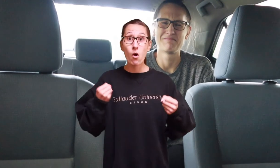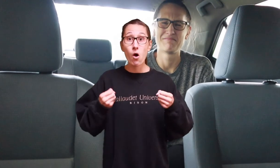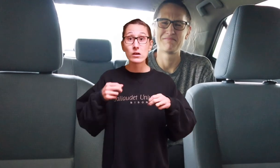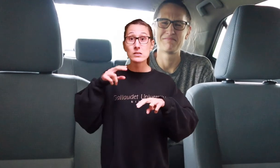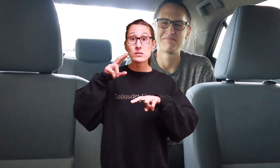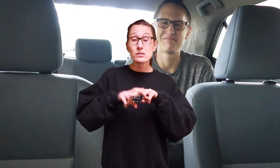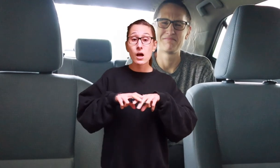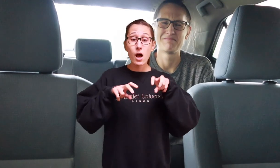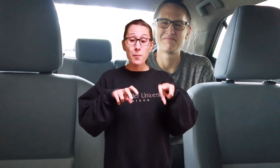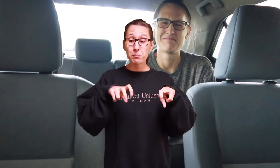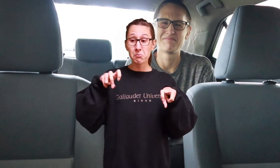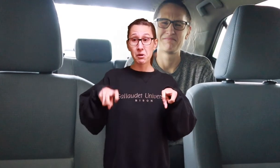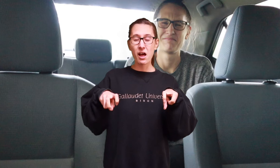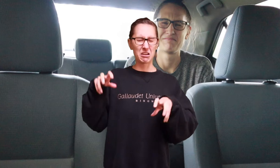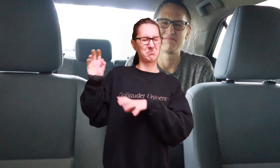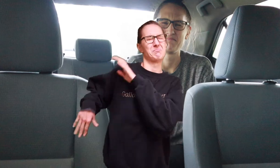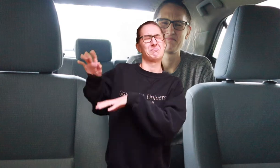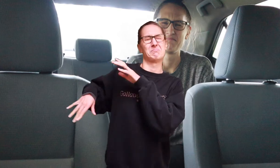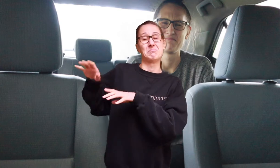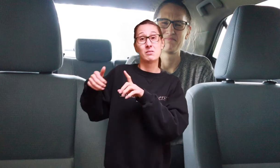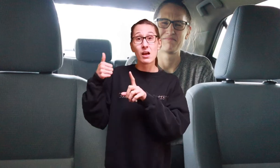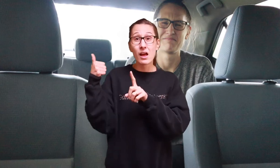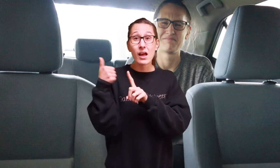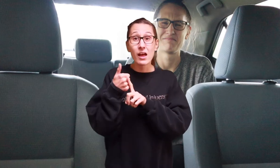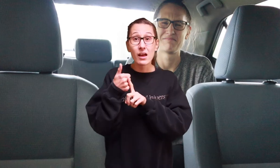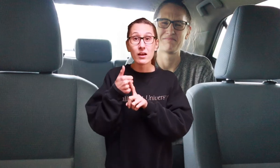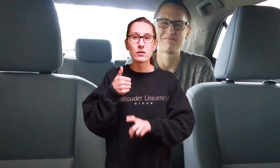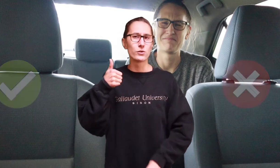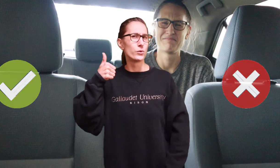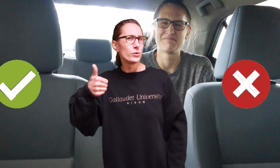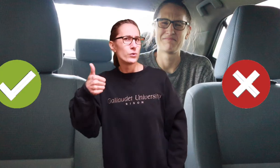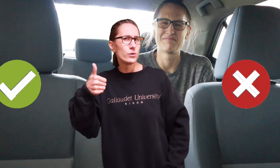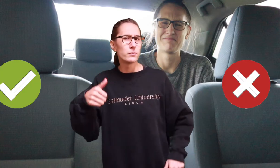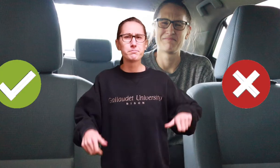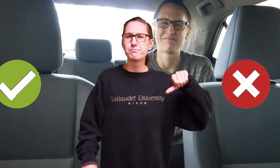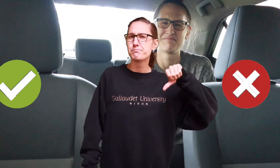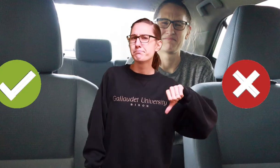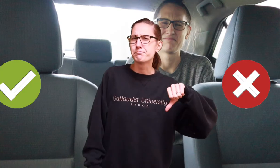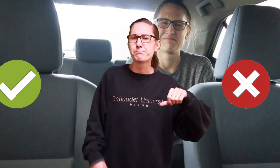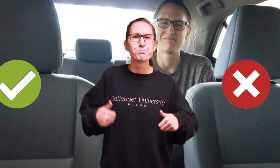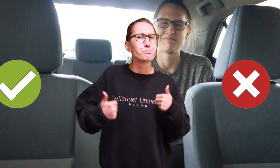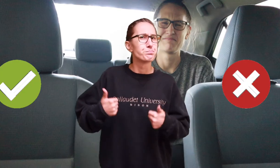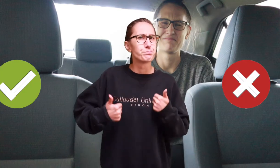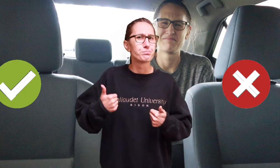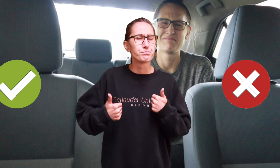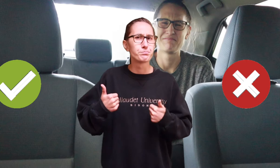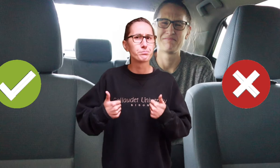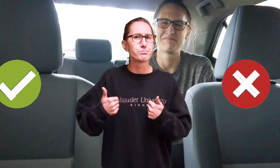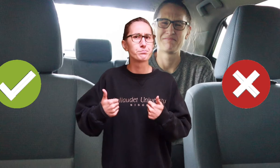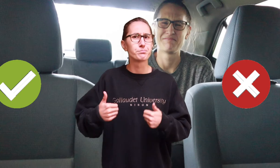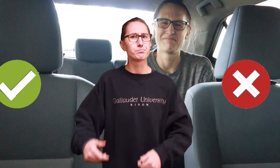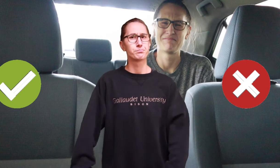Is hitting people in the car good or bad?